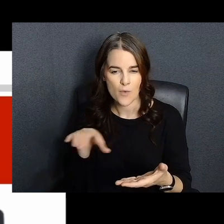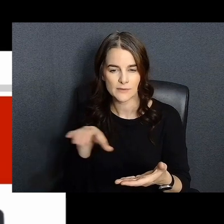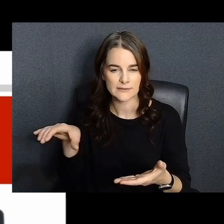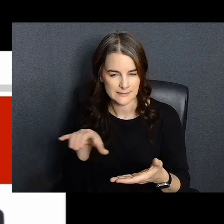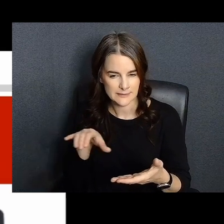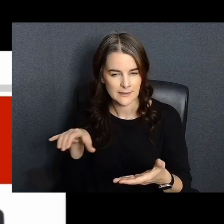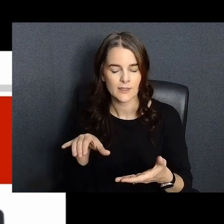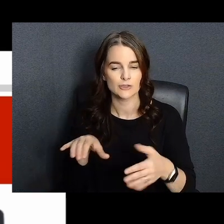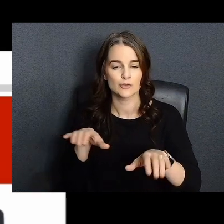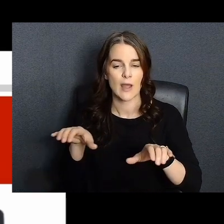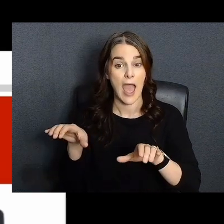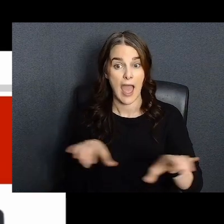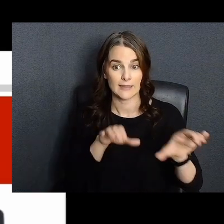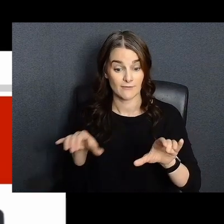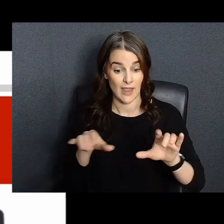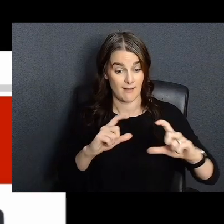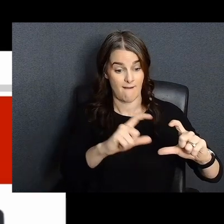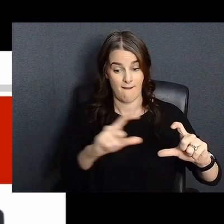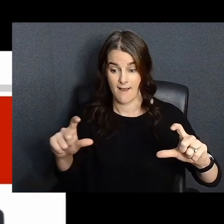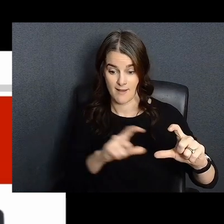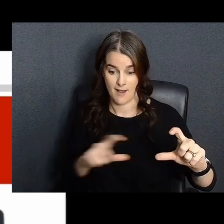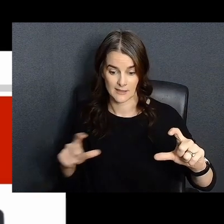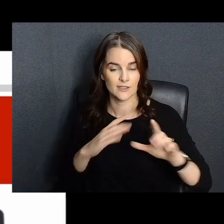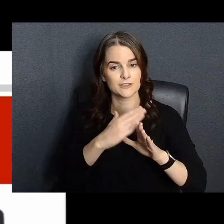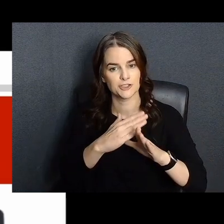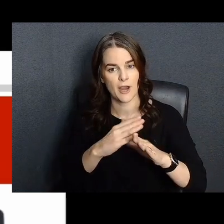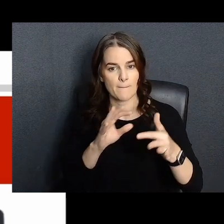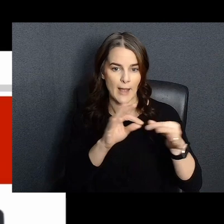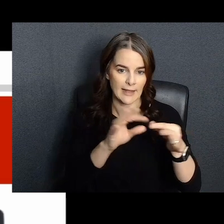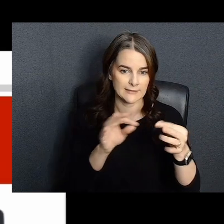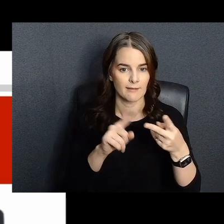the buttons on the computer screen to share their messages or to navigate the system.